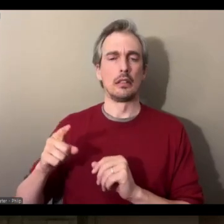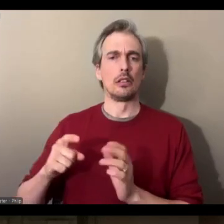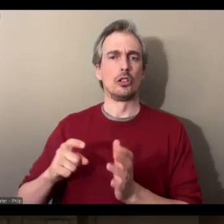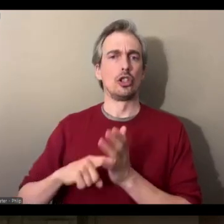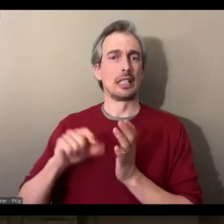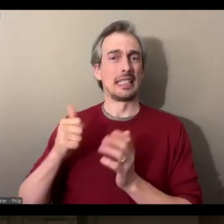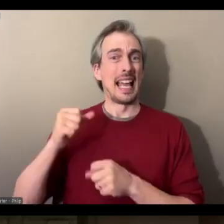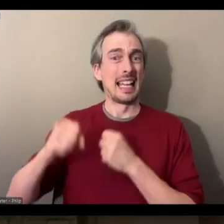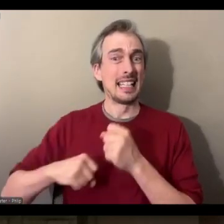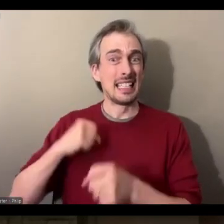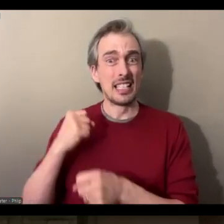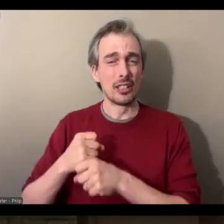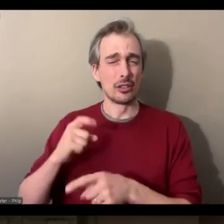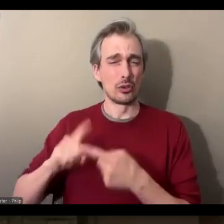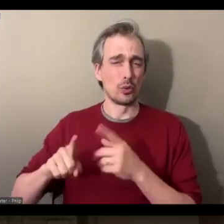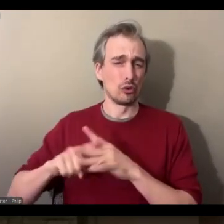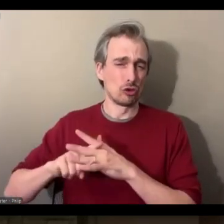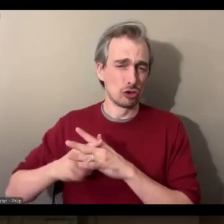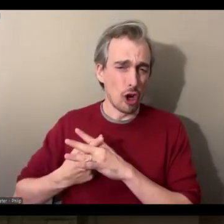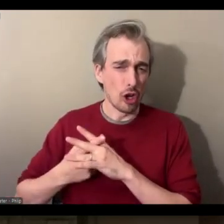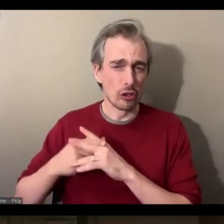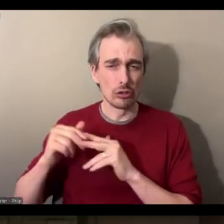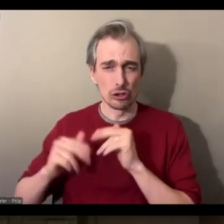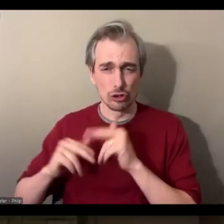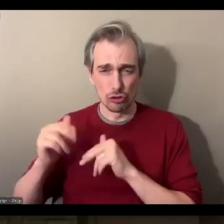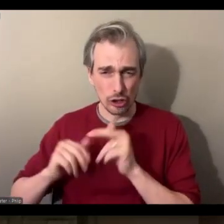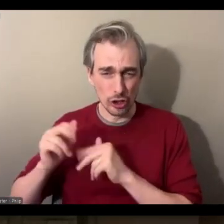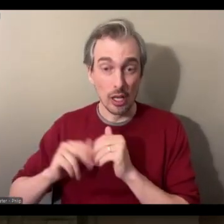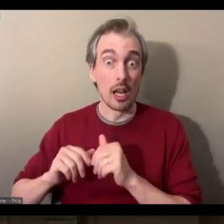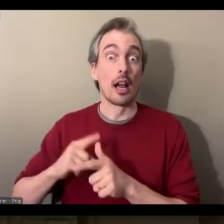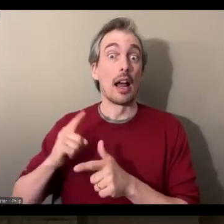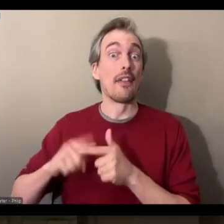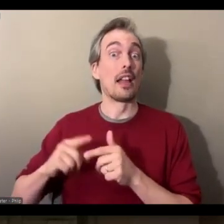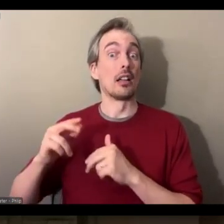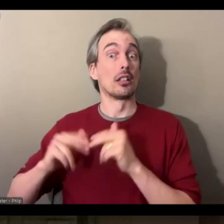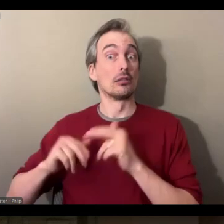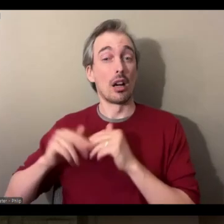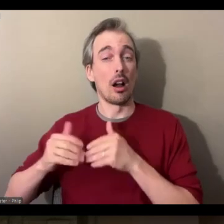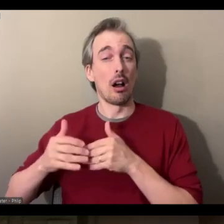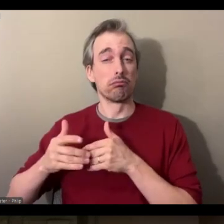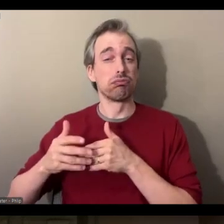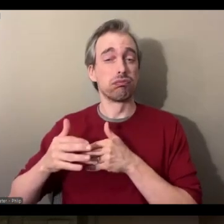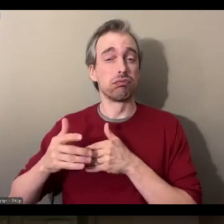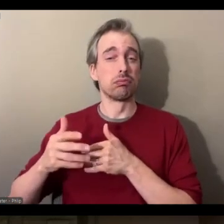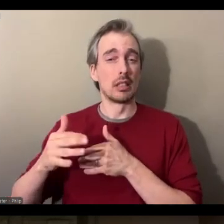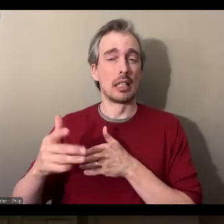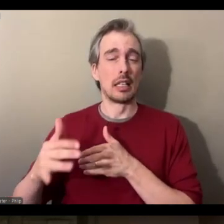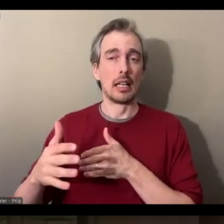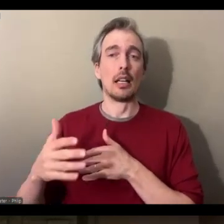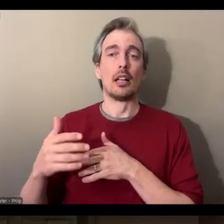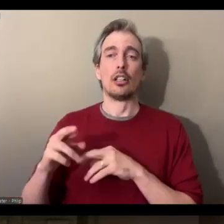you start to basically balance your work against what is happening in that physical space. So